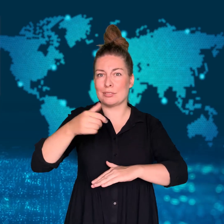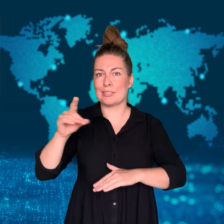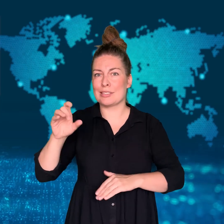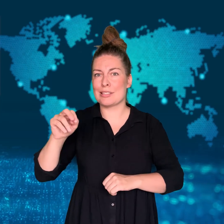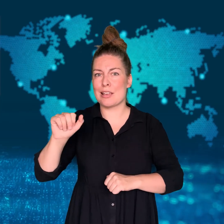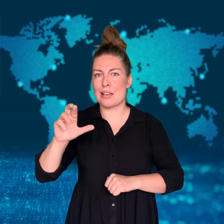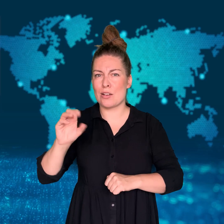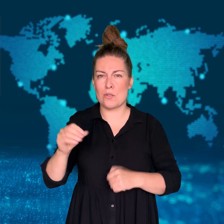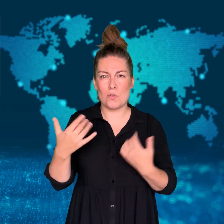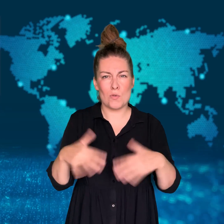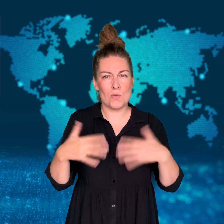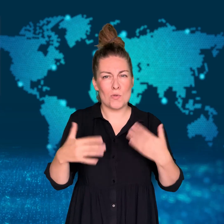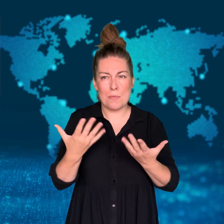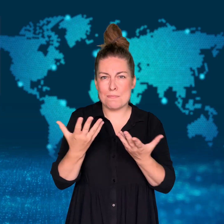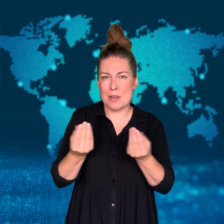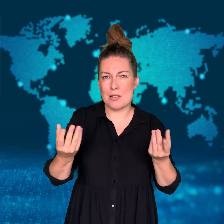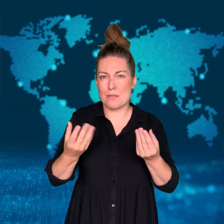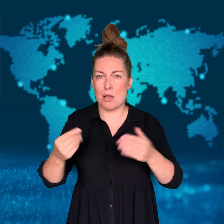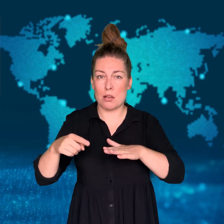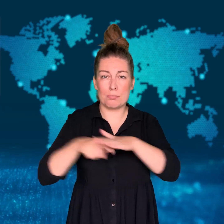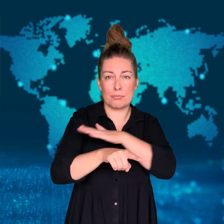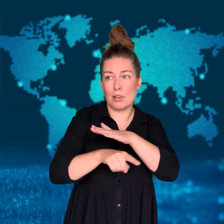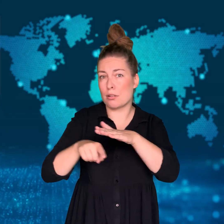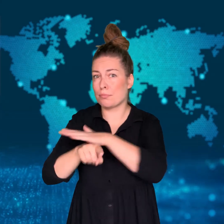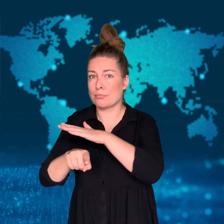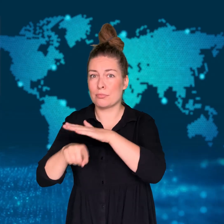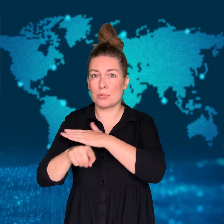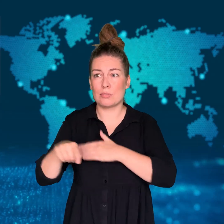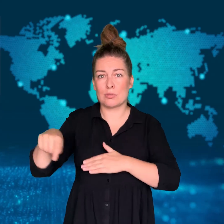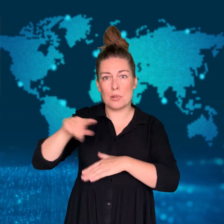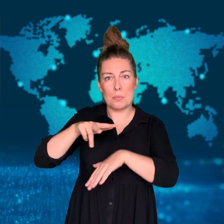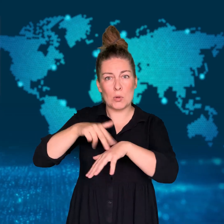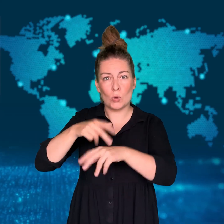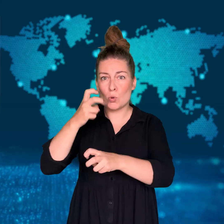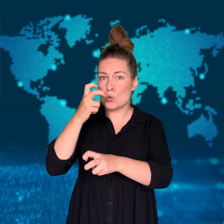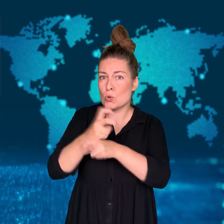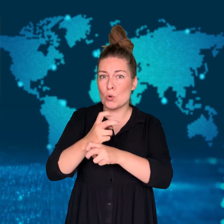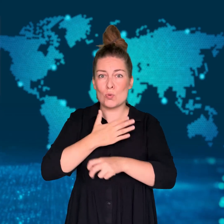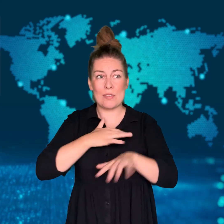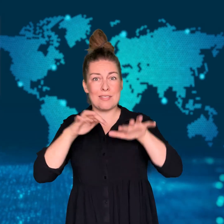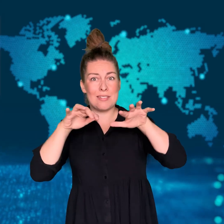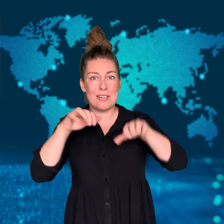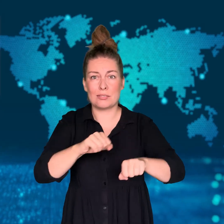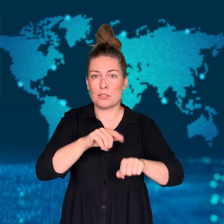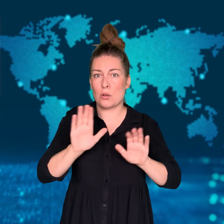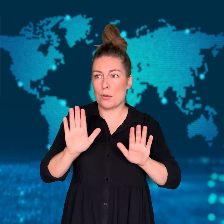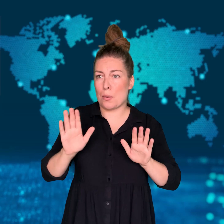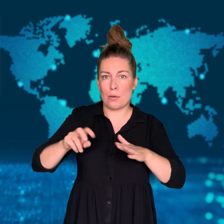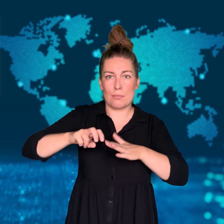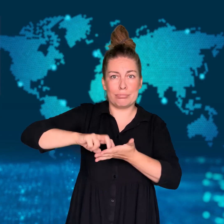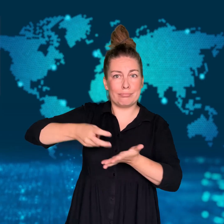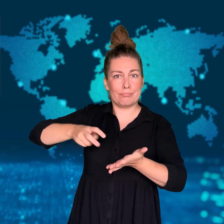and his arrest and capture was seen as